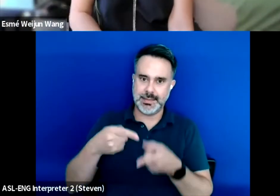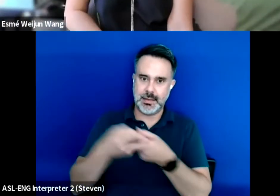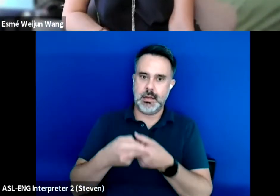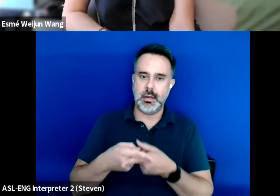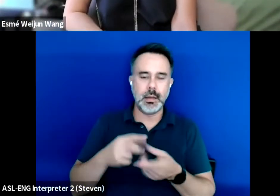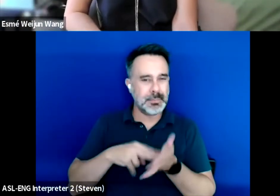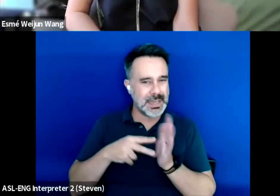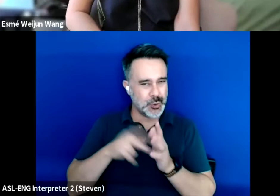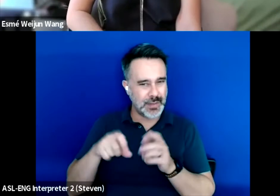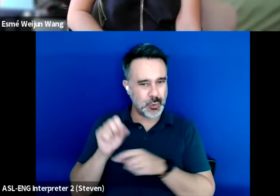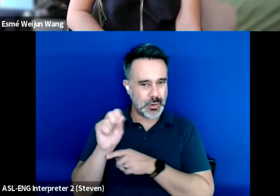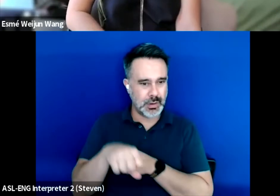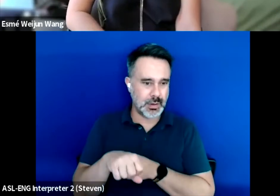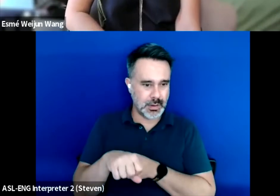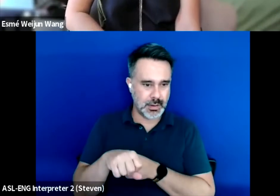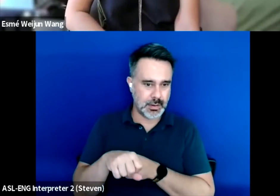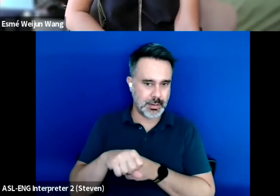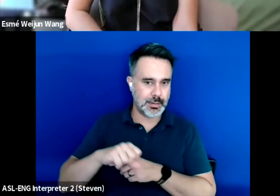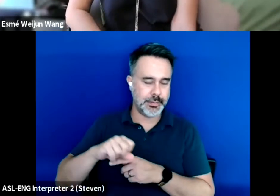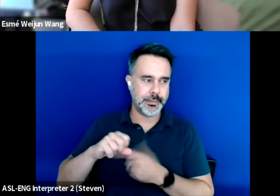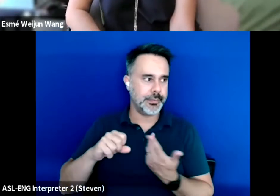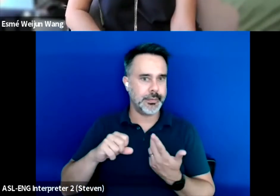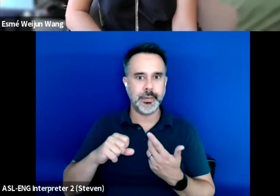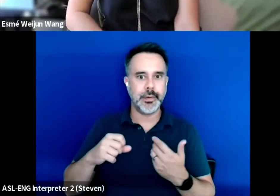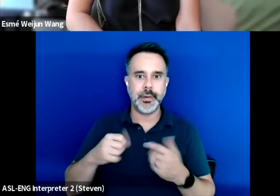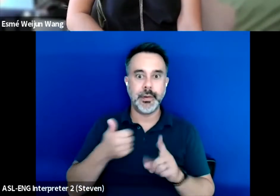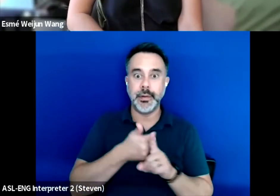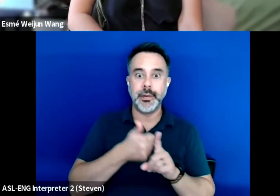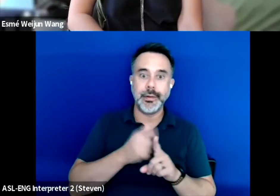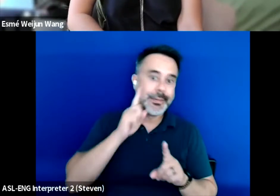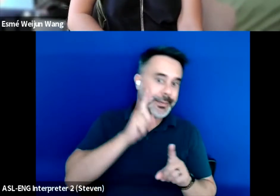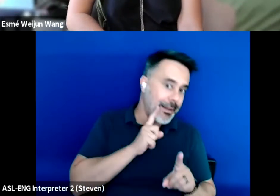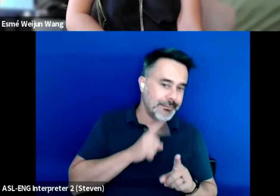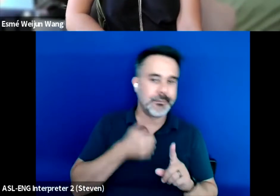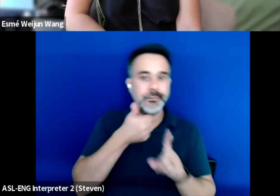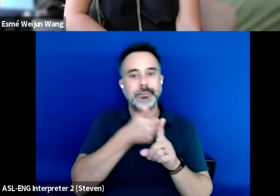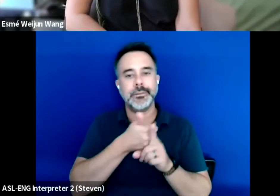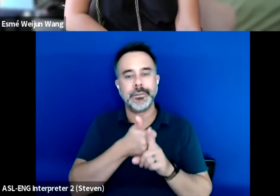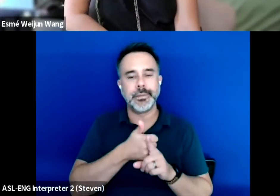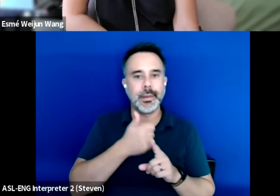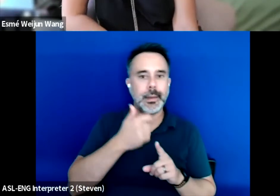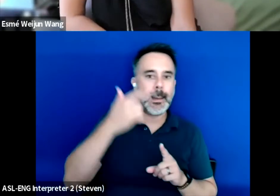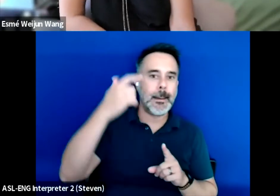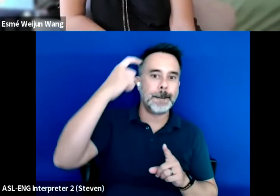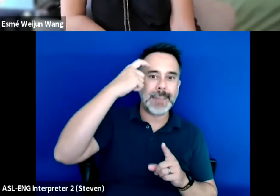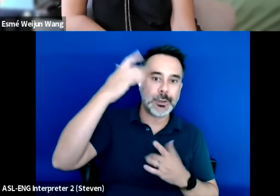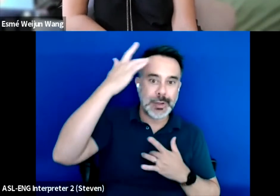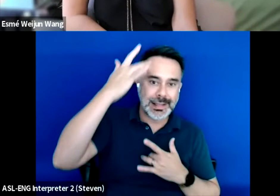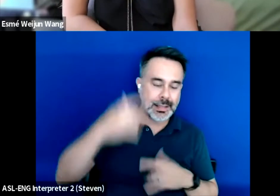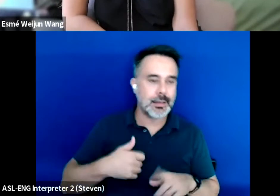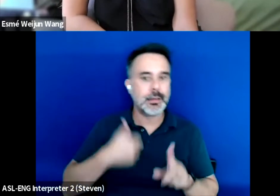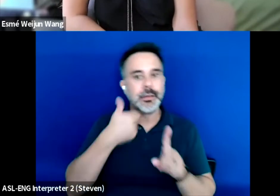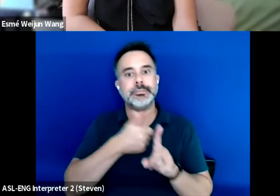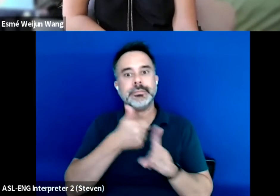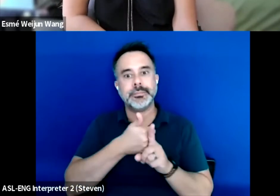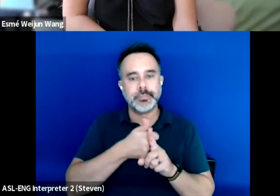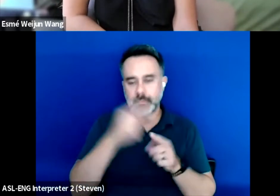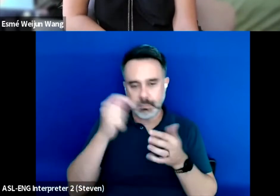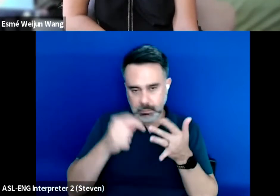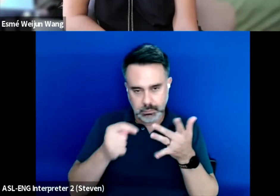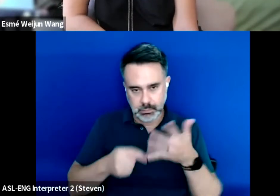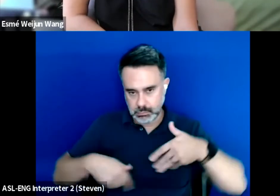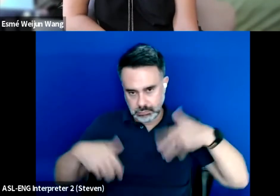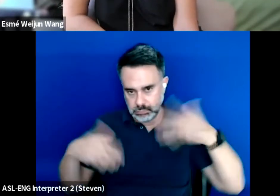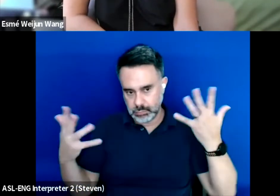CPS system that isn't protecting children from child abuse, or the mental healthcare system